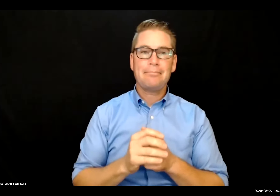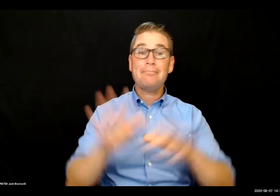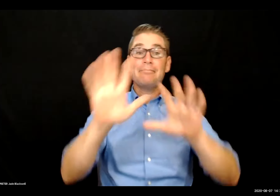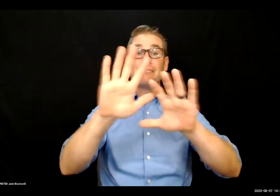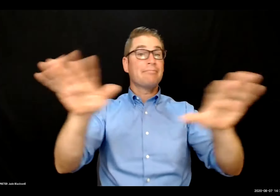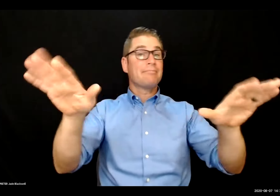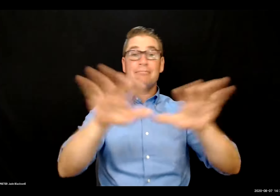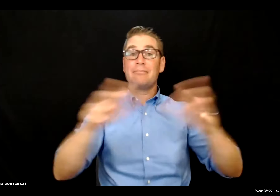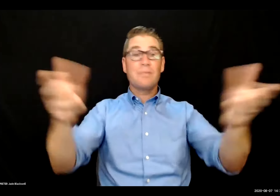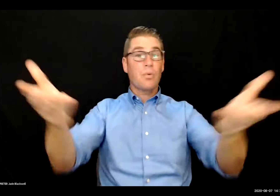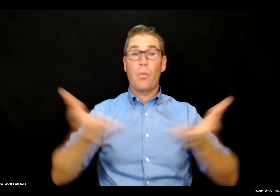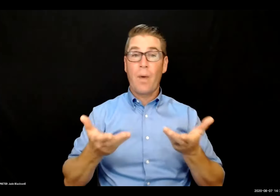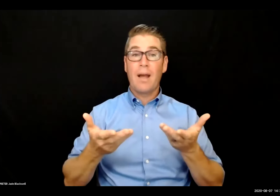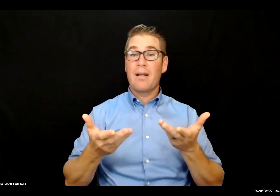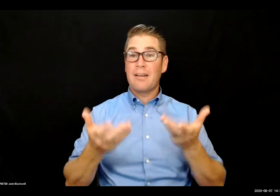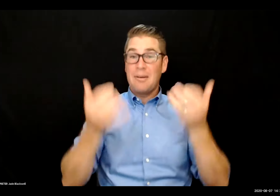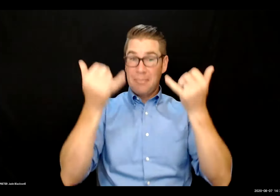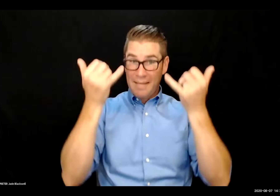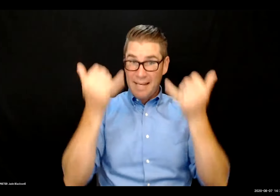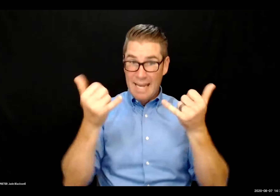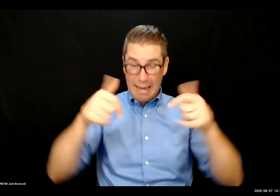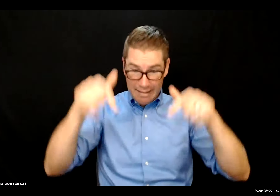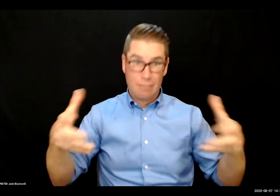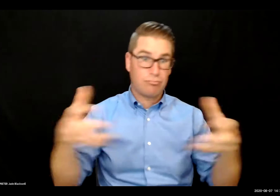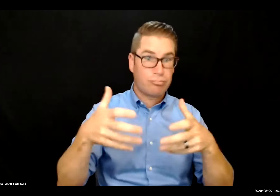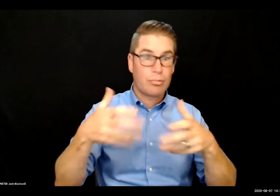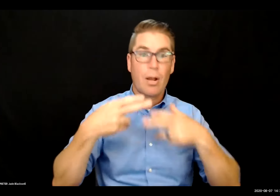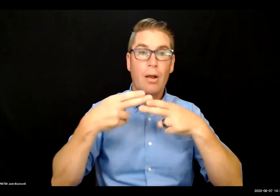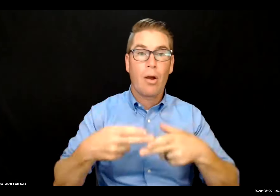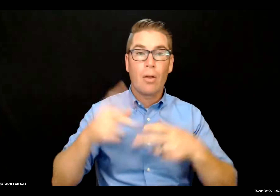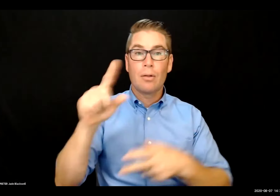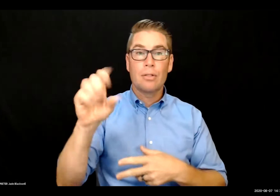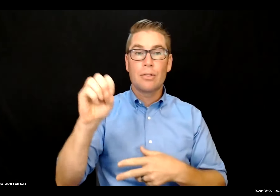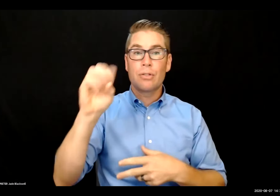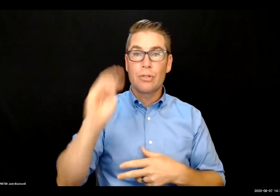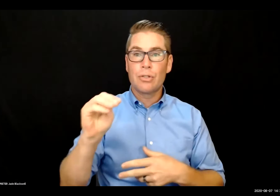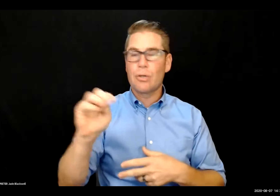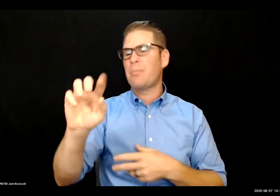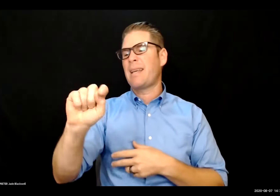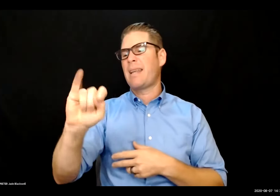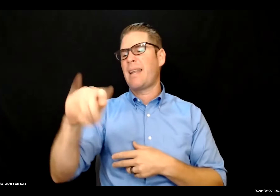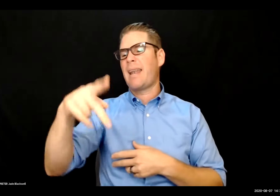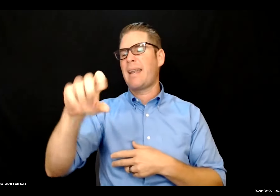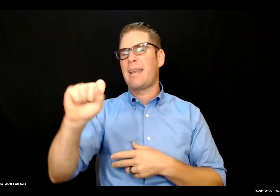Keep admitting those people and I'll about over the housekeeping